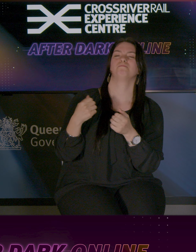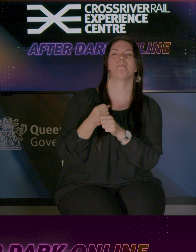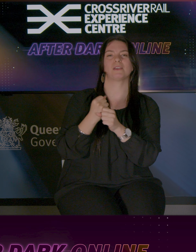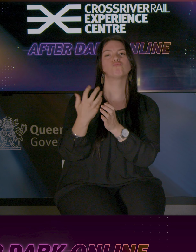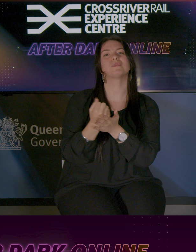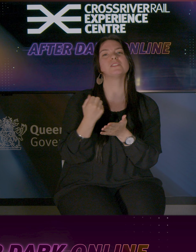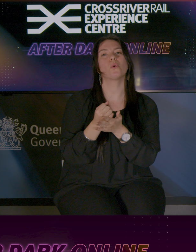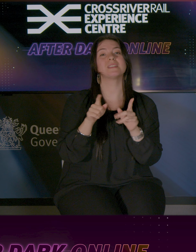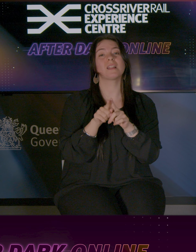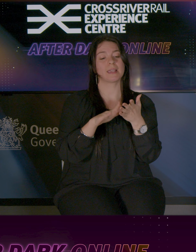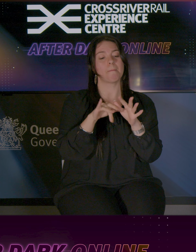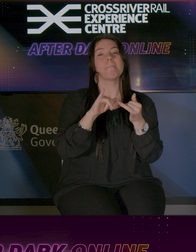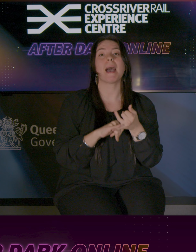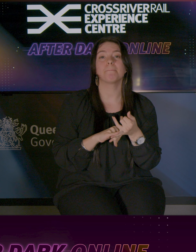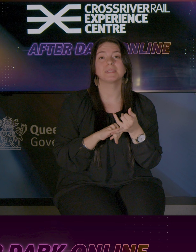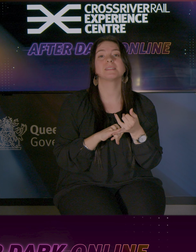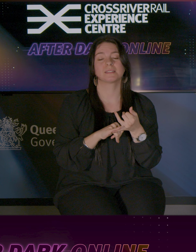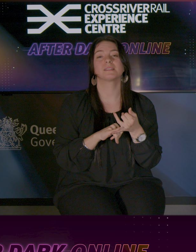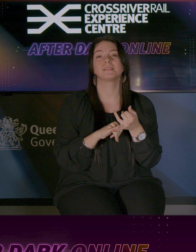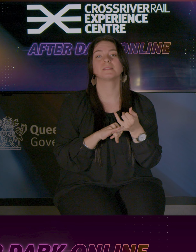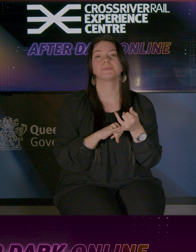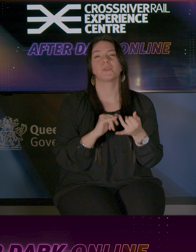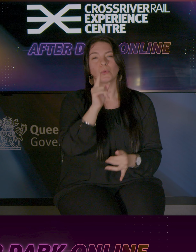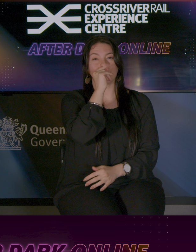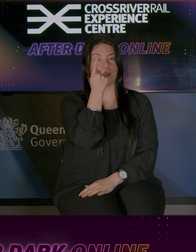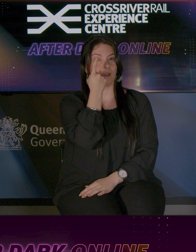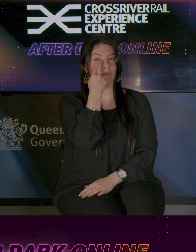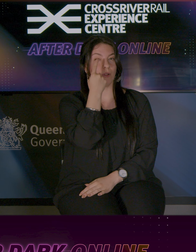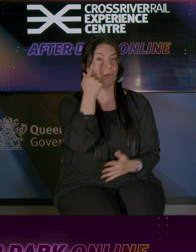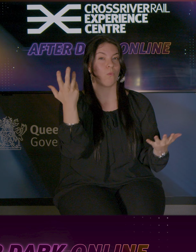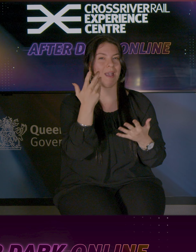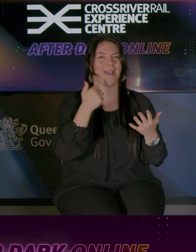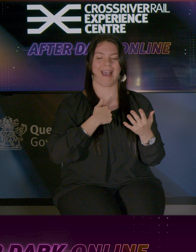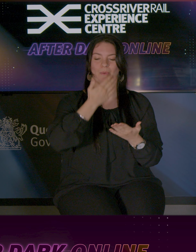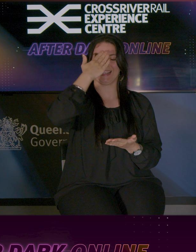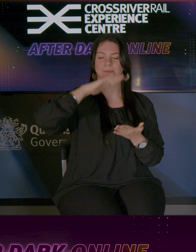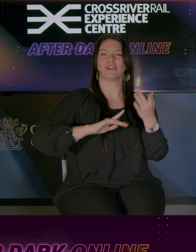some of which you can find at our experience Center in the city near The Cross River Rail office